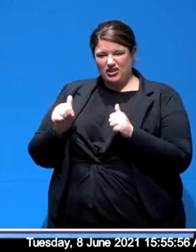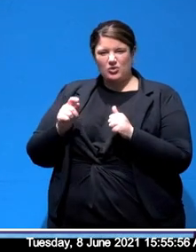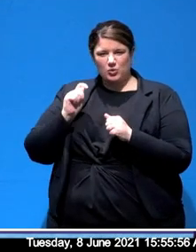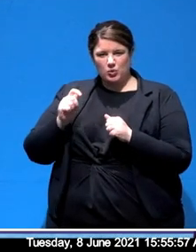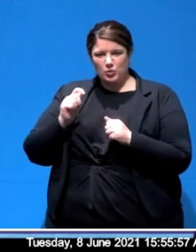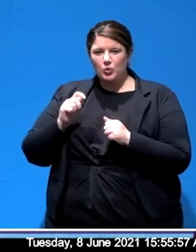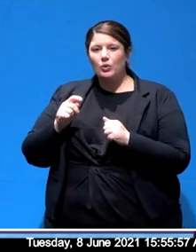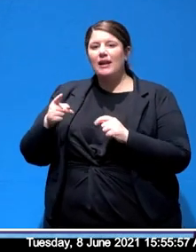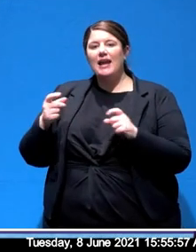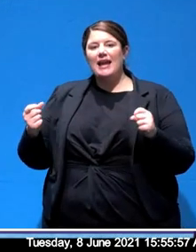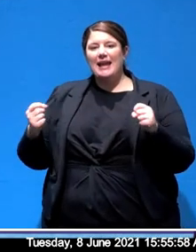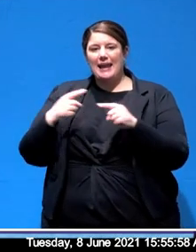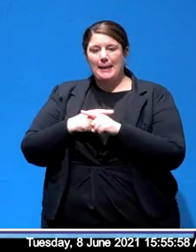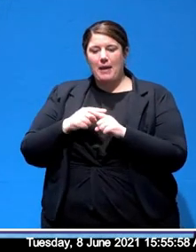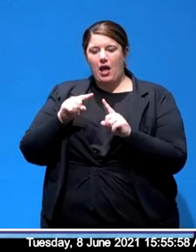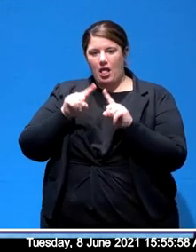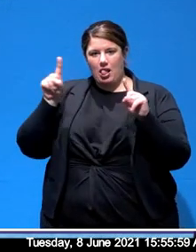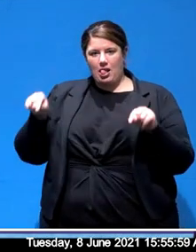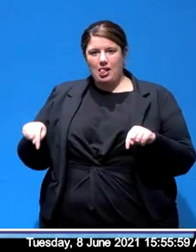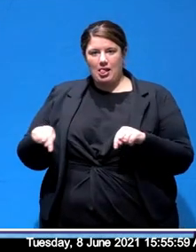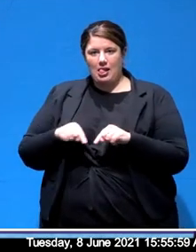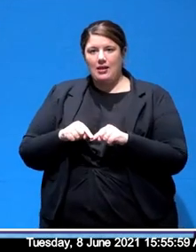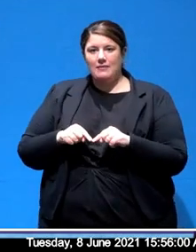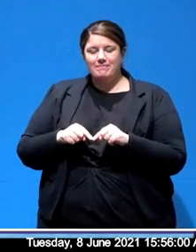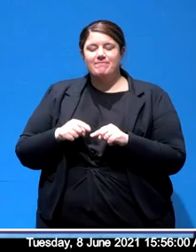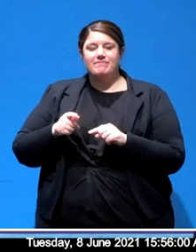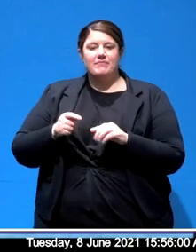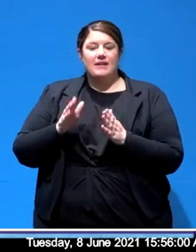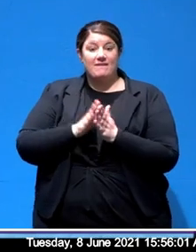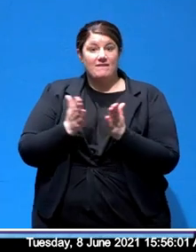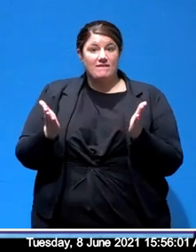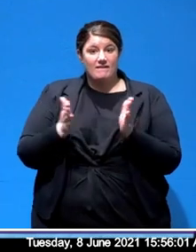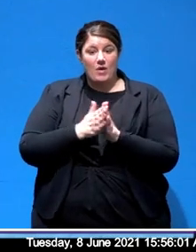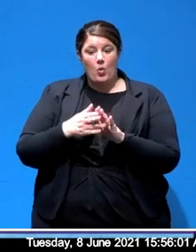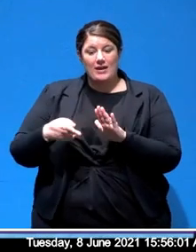at hearing bundle B, tab 52.